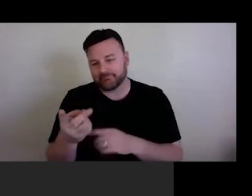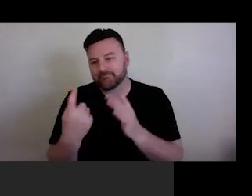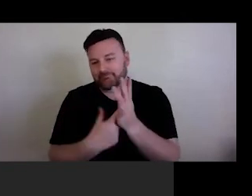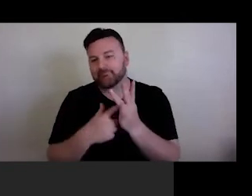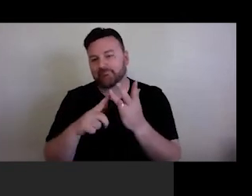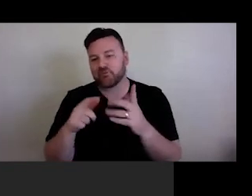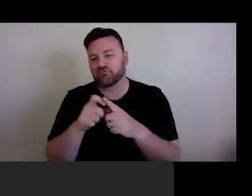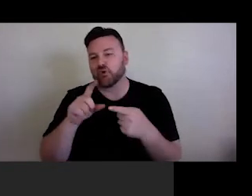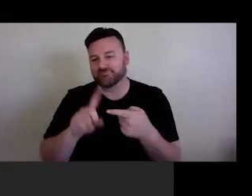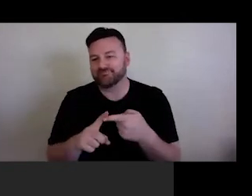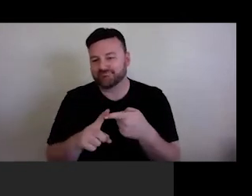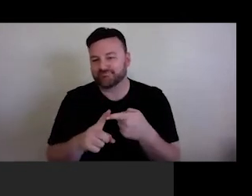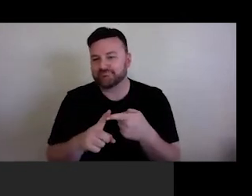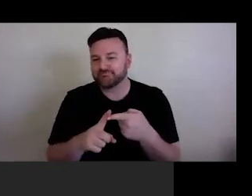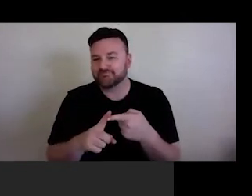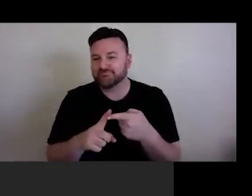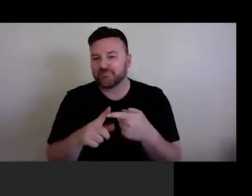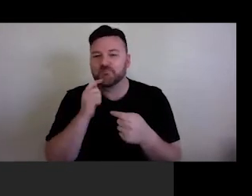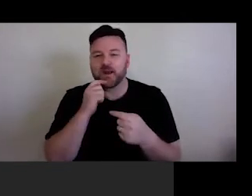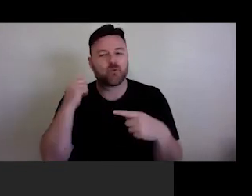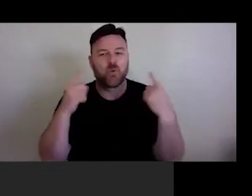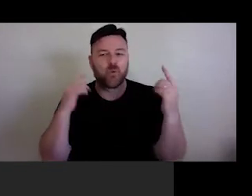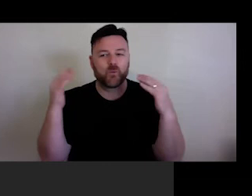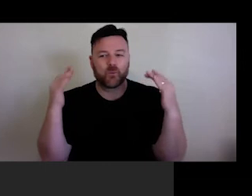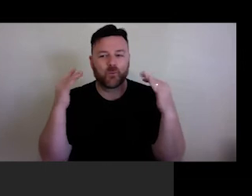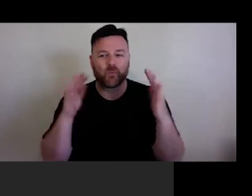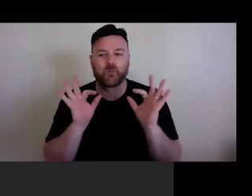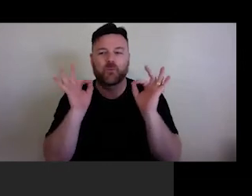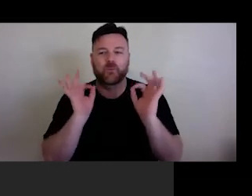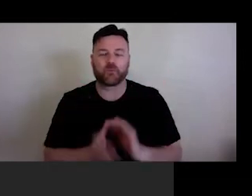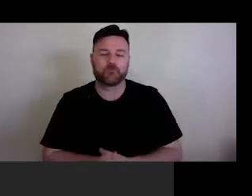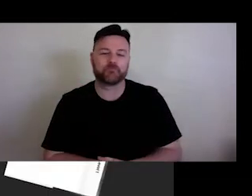Go unit so you can get clean audio at the same time. Moving on from